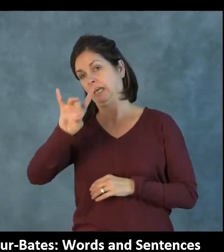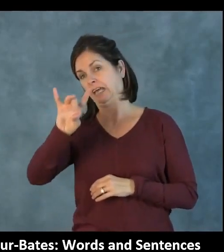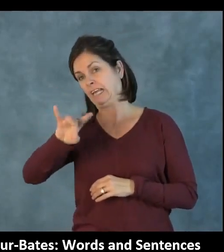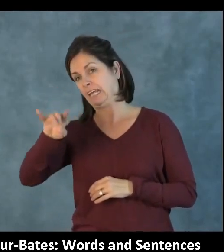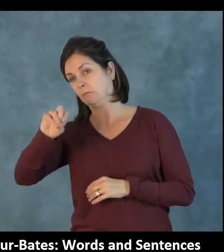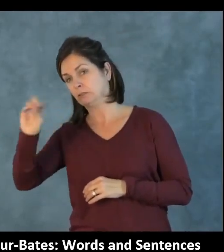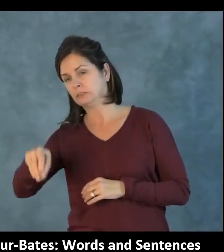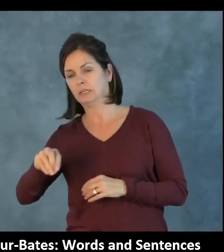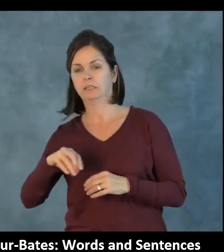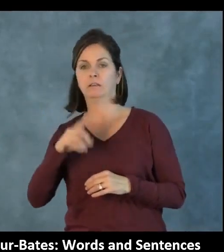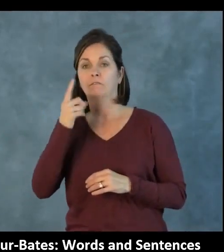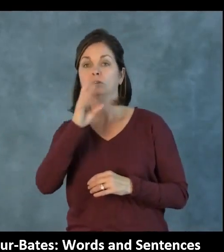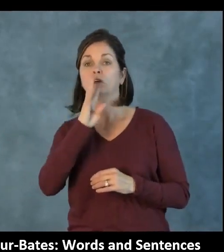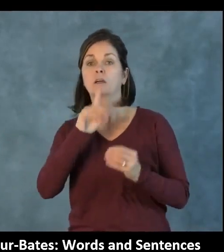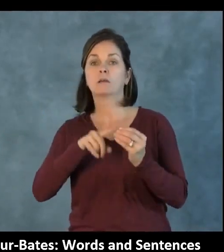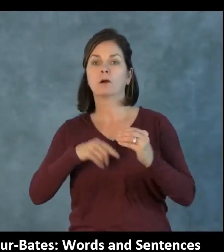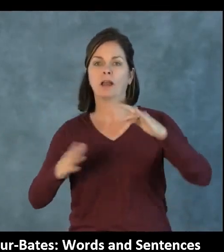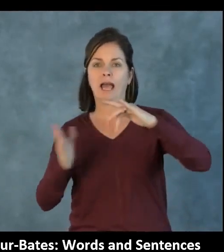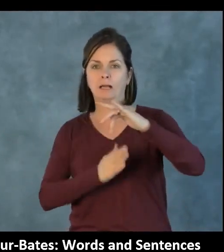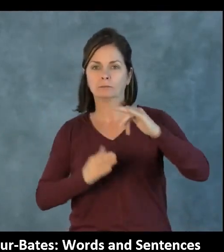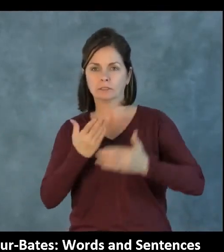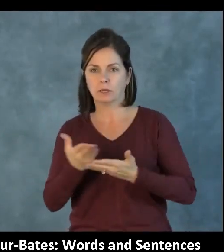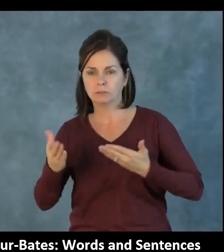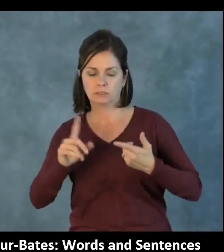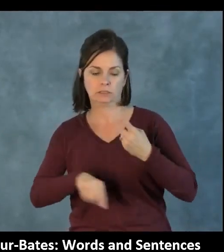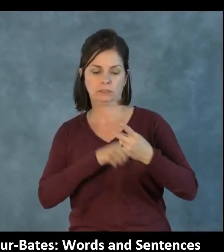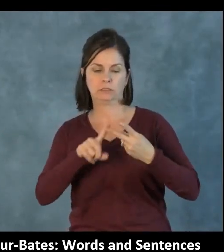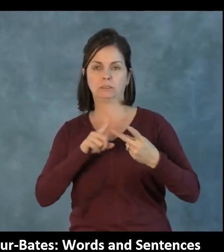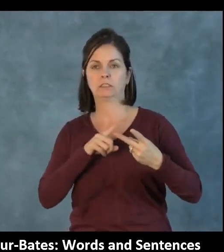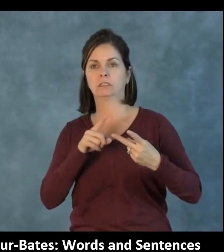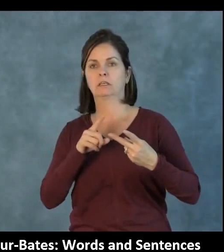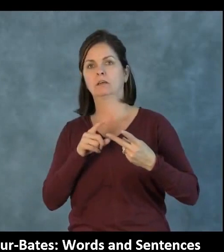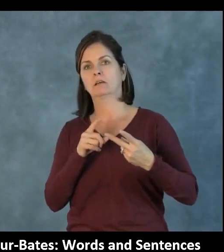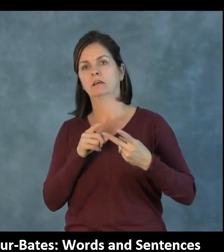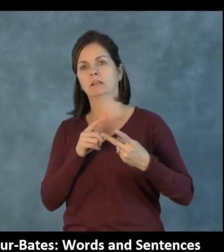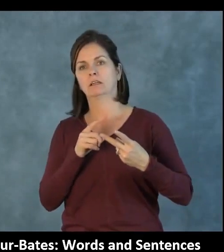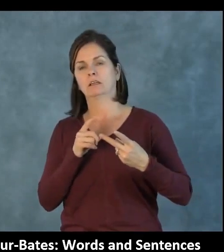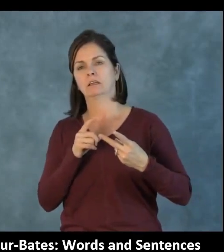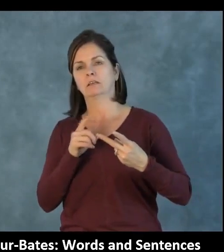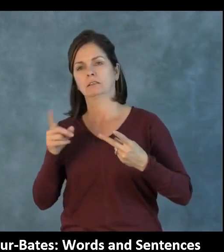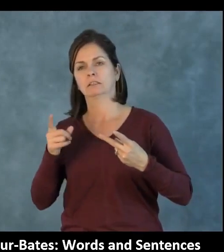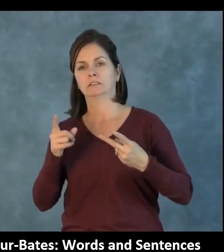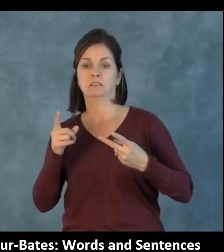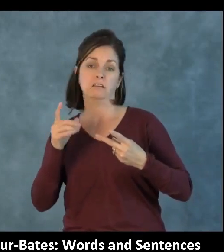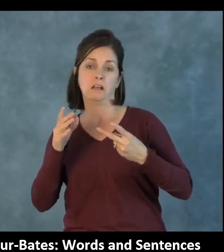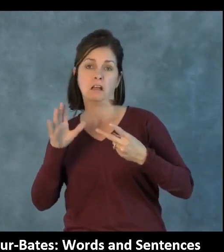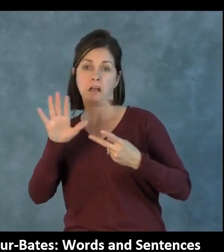up to almost 98% for understanding absent objects.